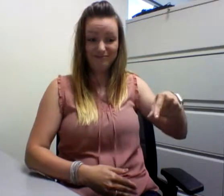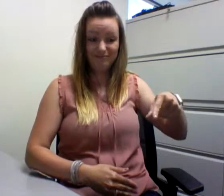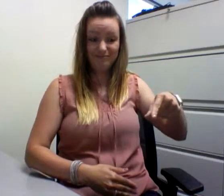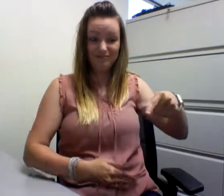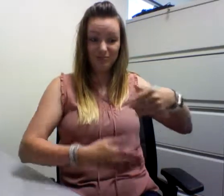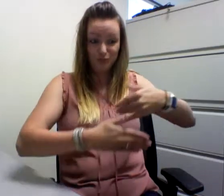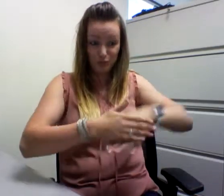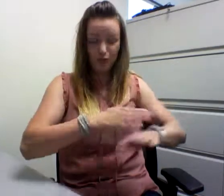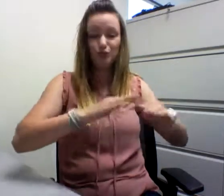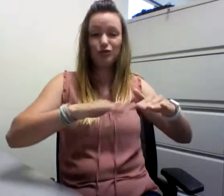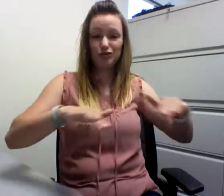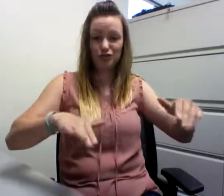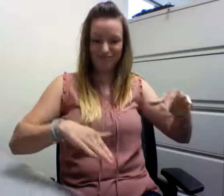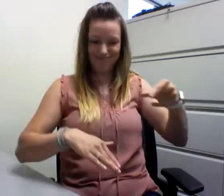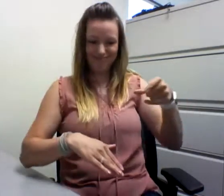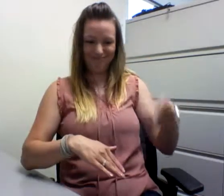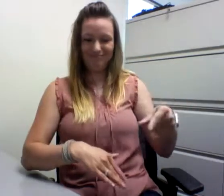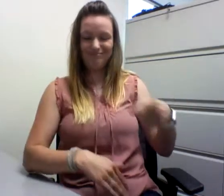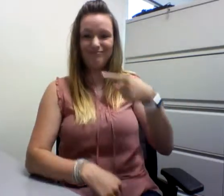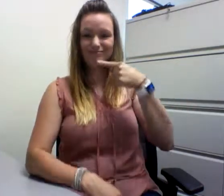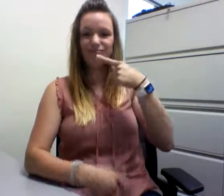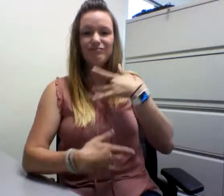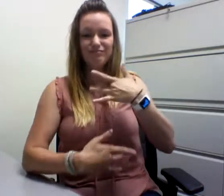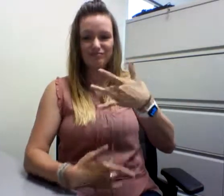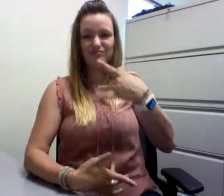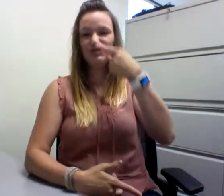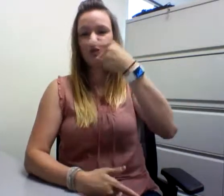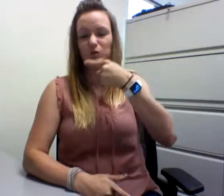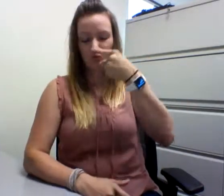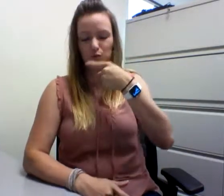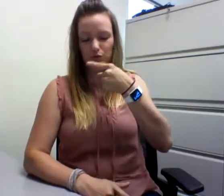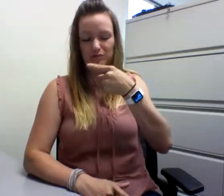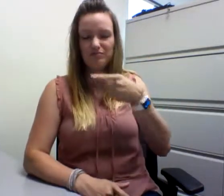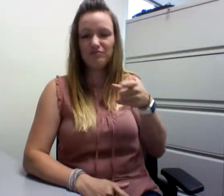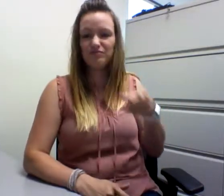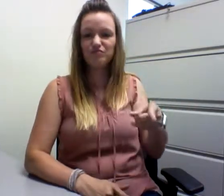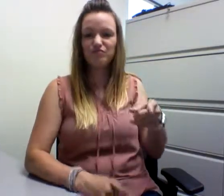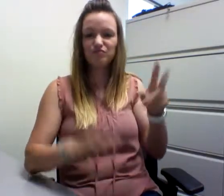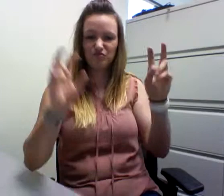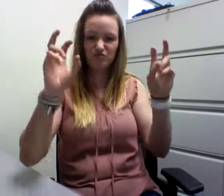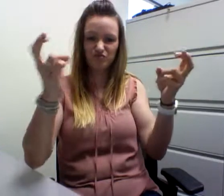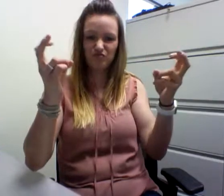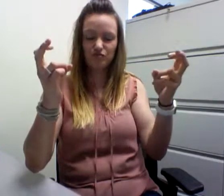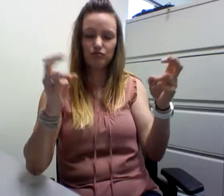When a Deaf child grows up and becomes a parent, his/her children are typically hearing